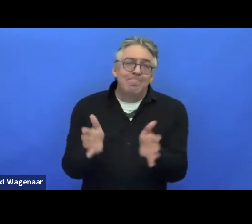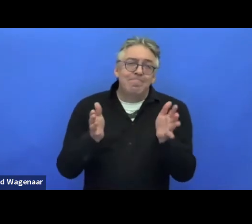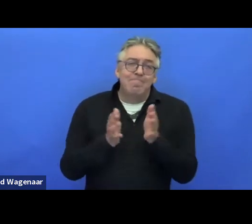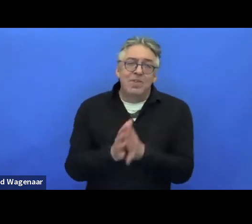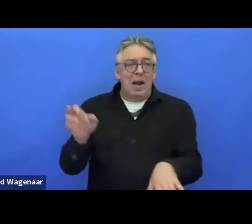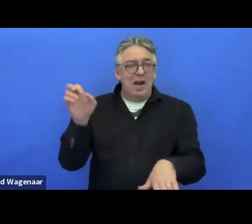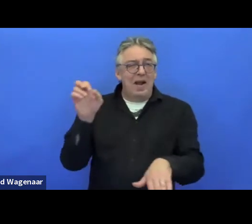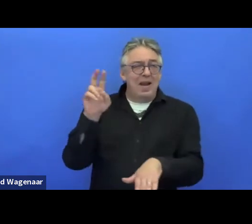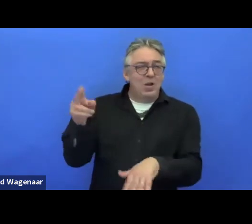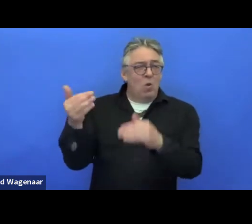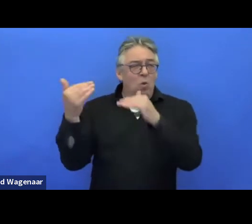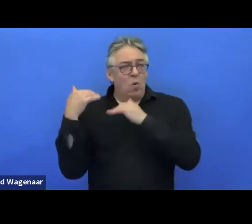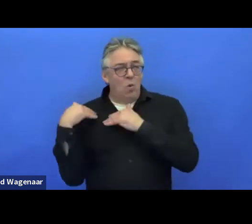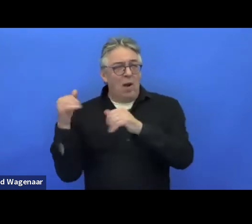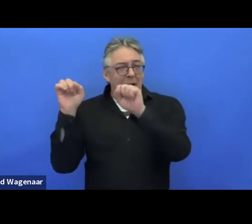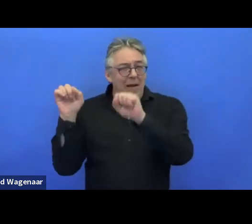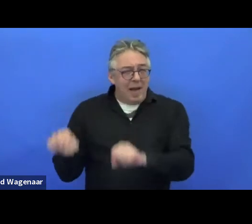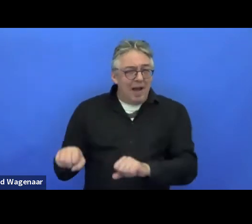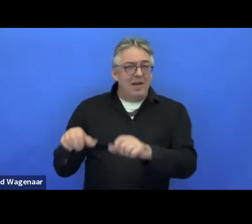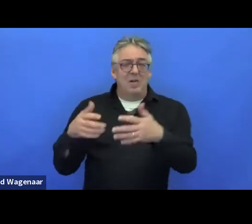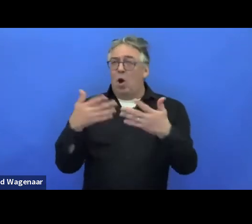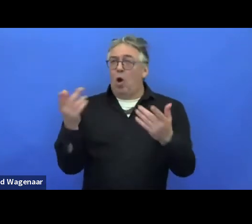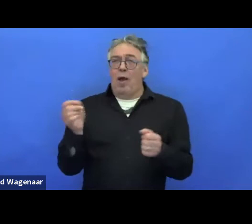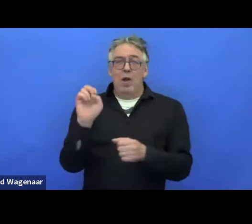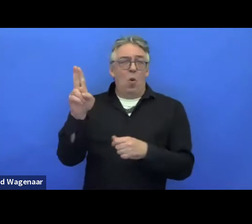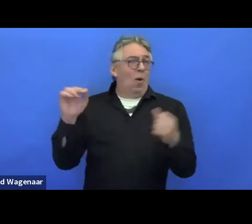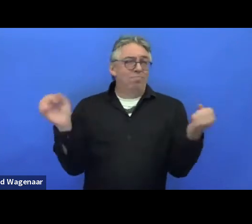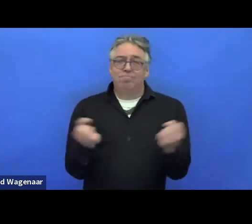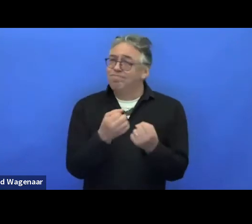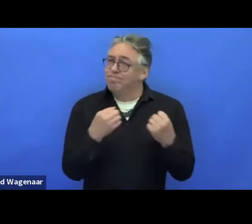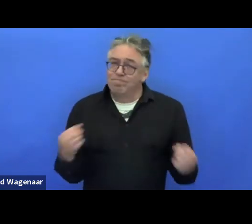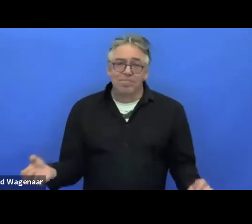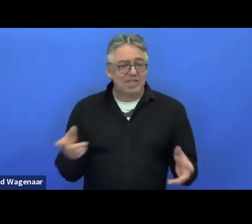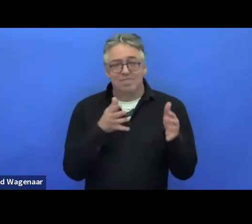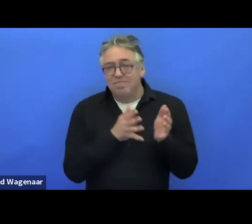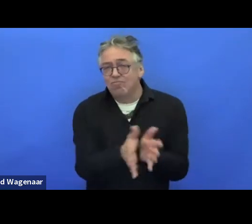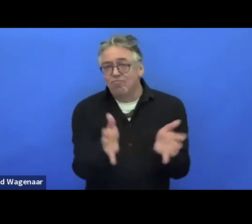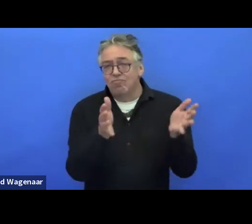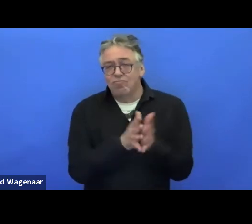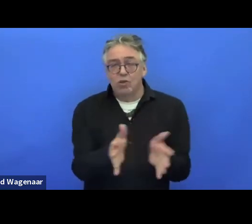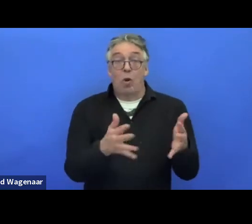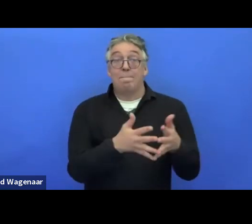what we could do for the citizens of the Union. We have now two offices,